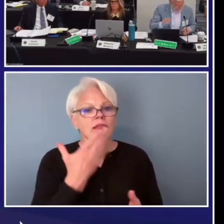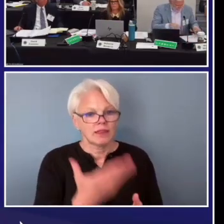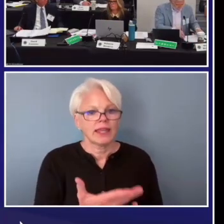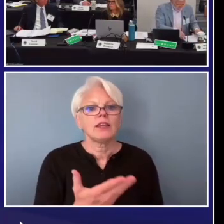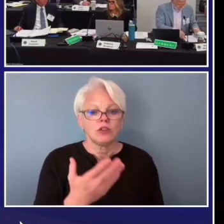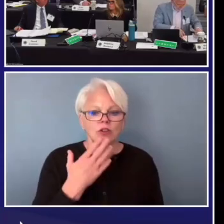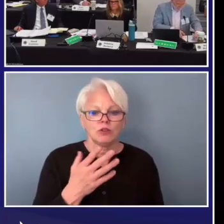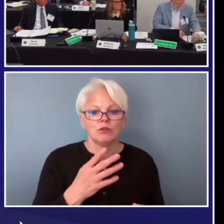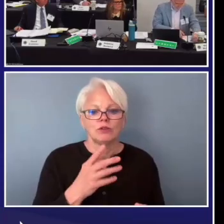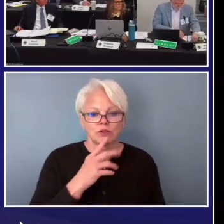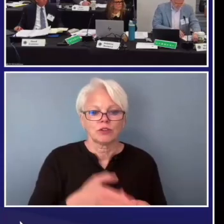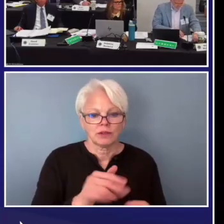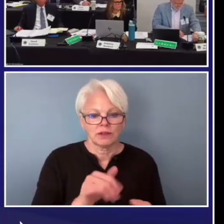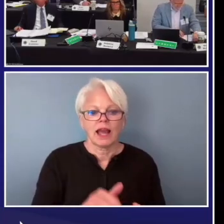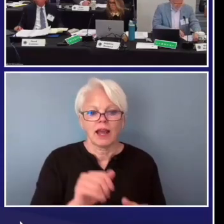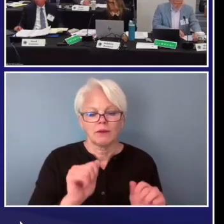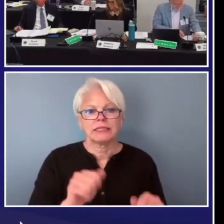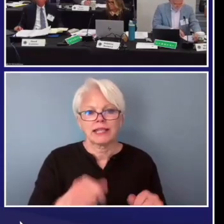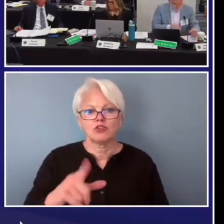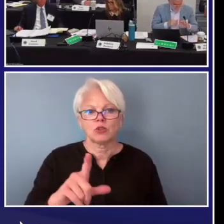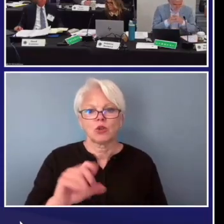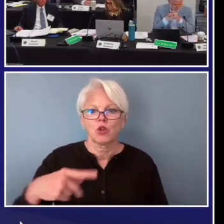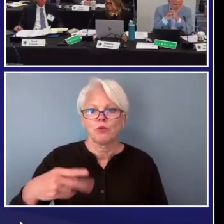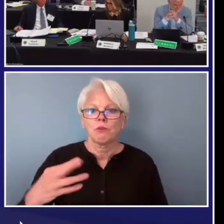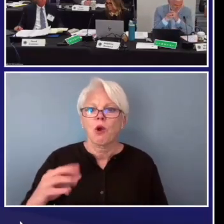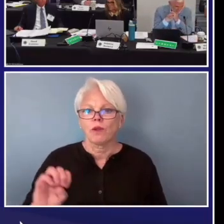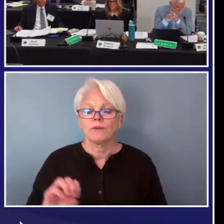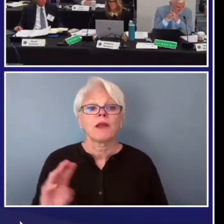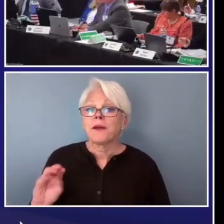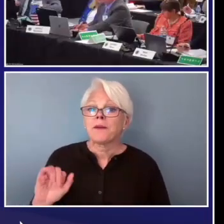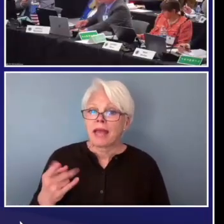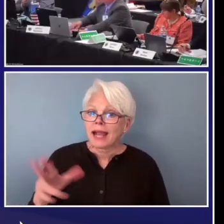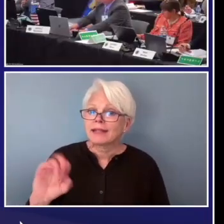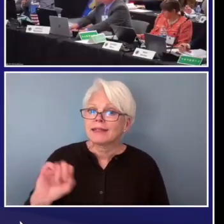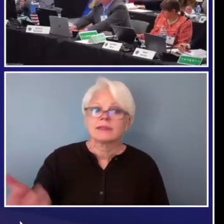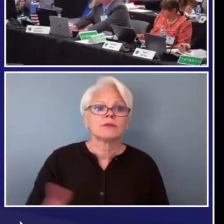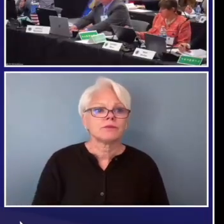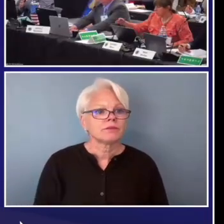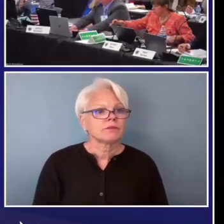Thank you. Magnus, I'm gonna give you the floor. Thank you. I just have a quick clarification question.